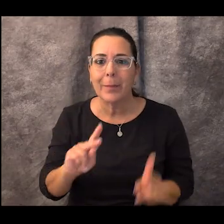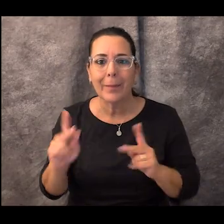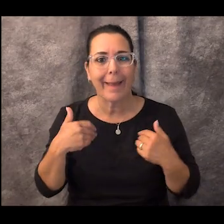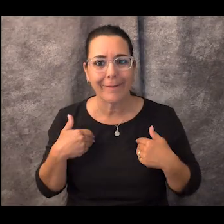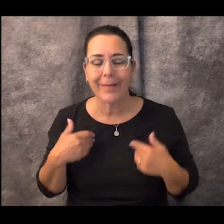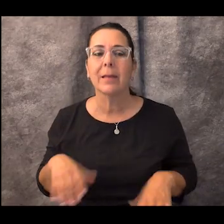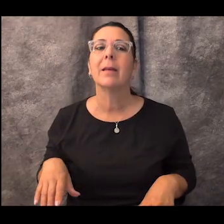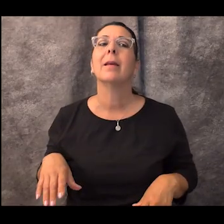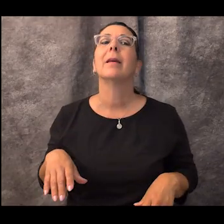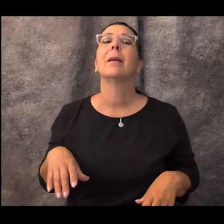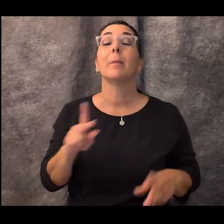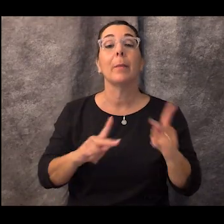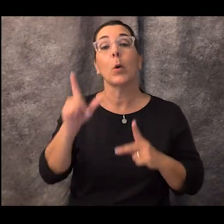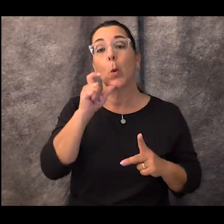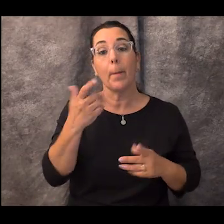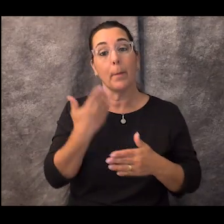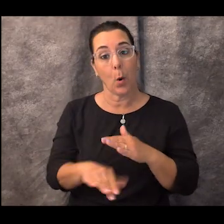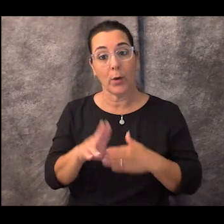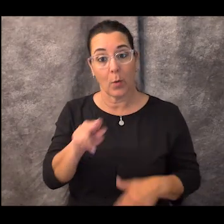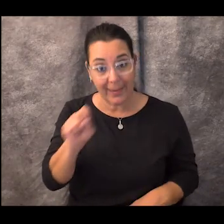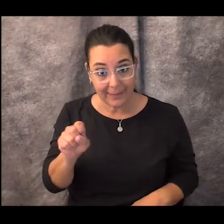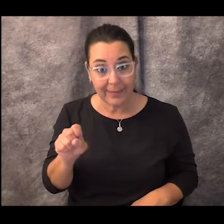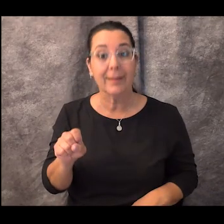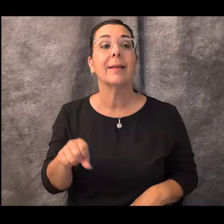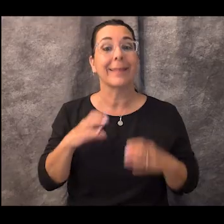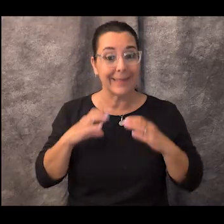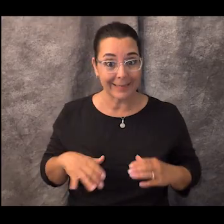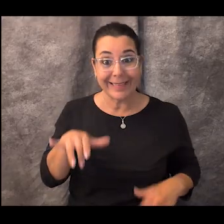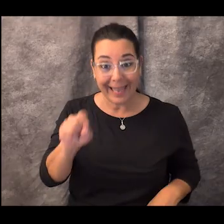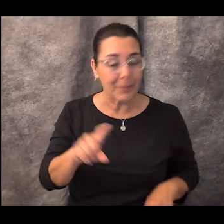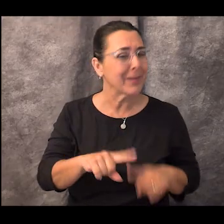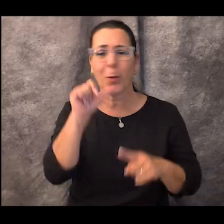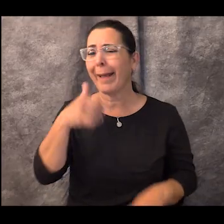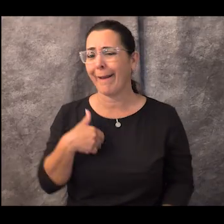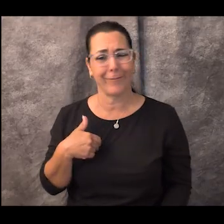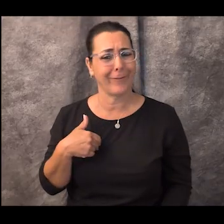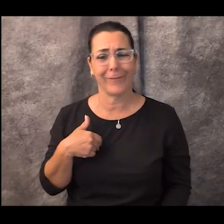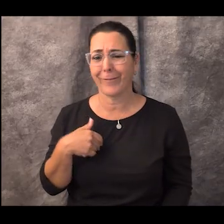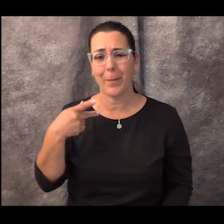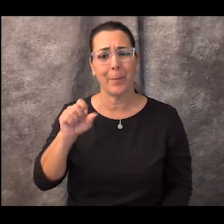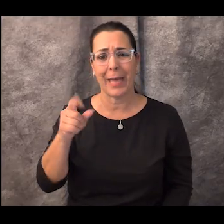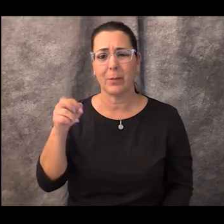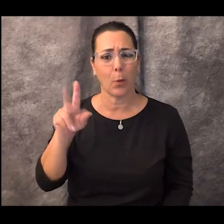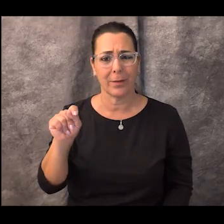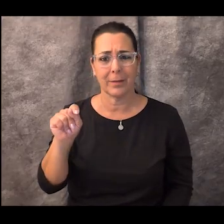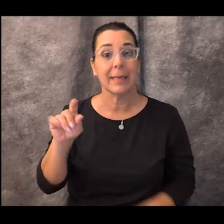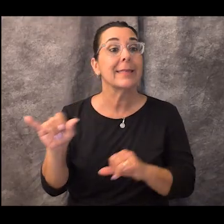in the United States, were citizens of the United States who don't have that. And not everyone has a birth certificate. I think sometimes we get the same logic around that, too, where people are like,